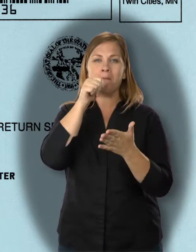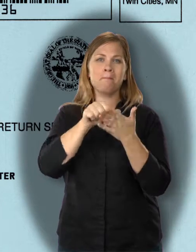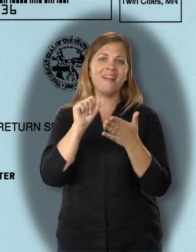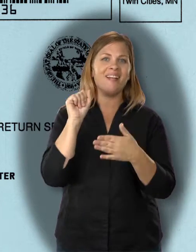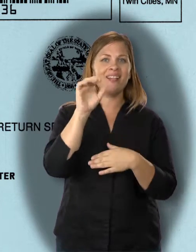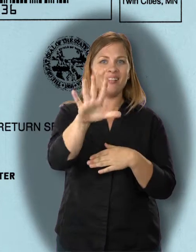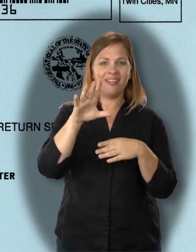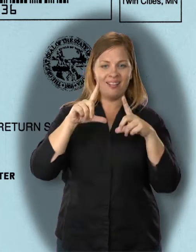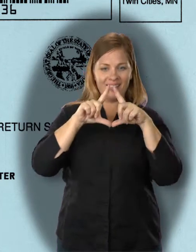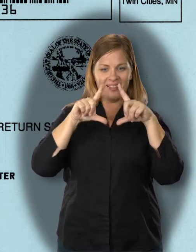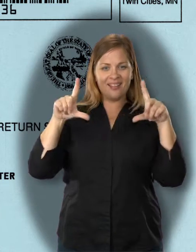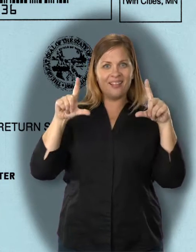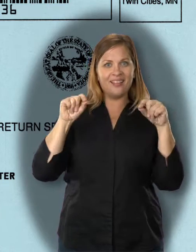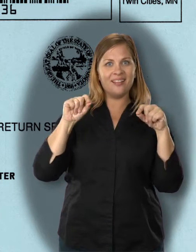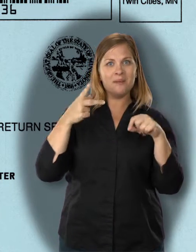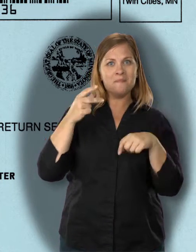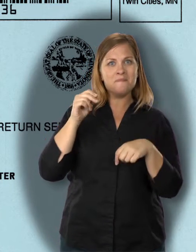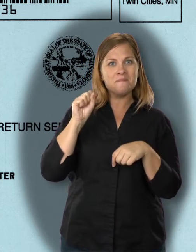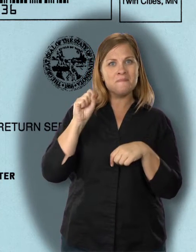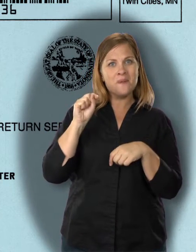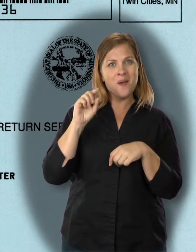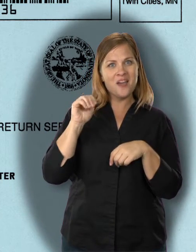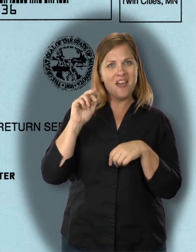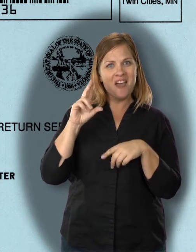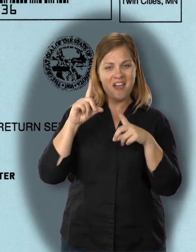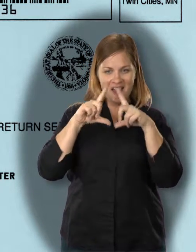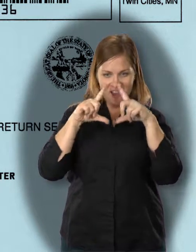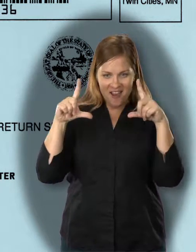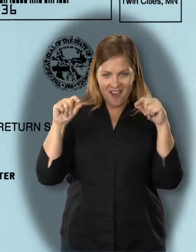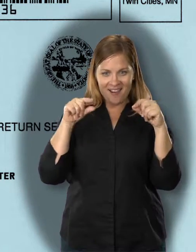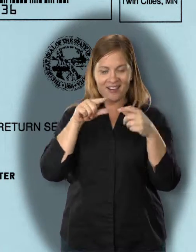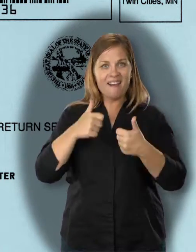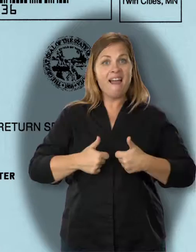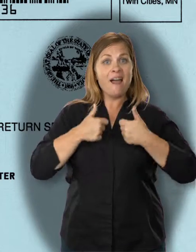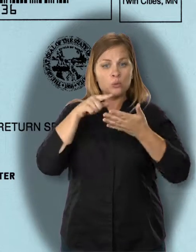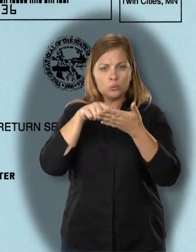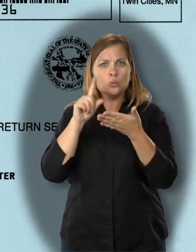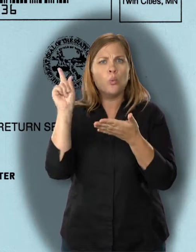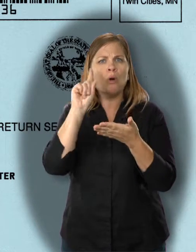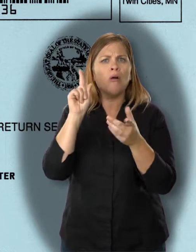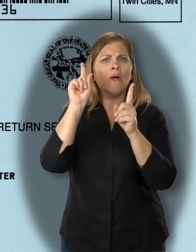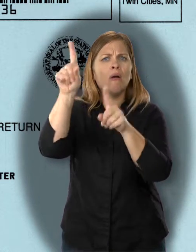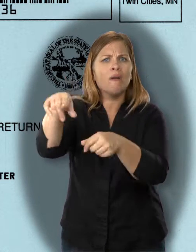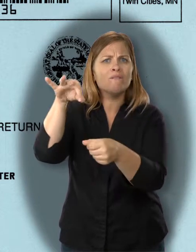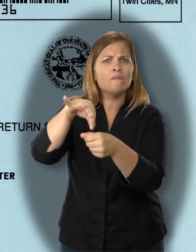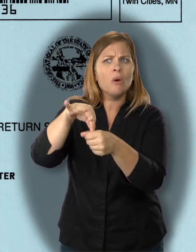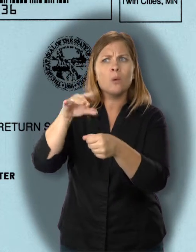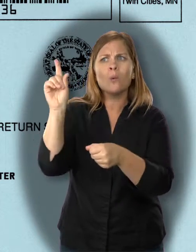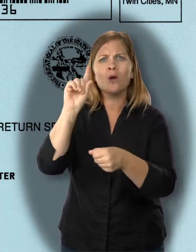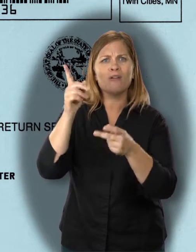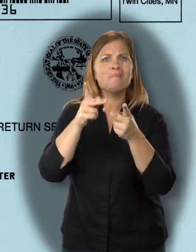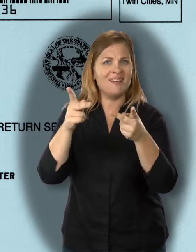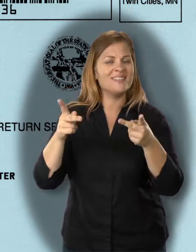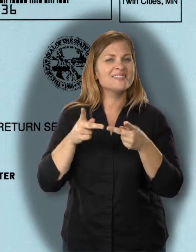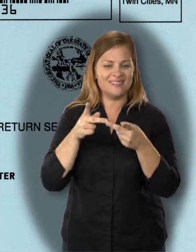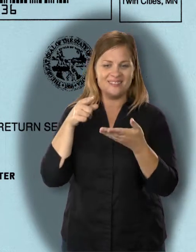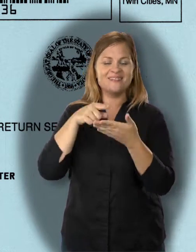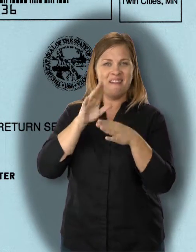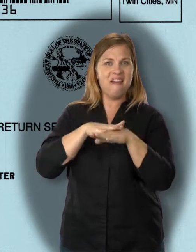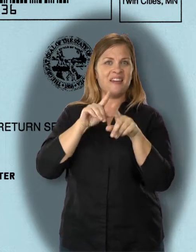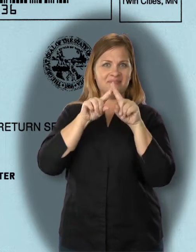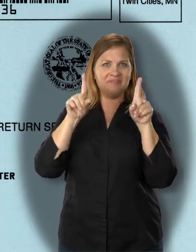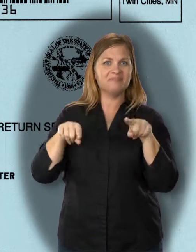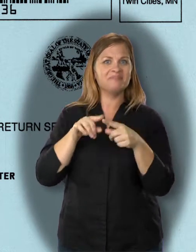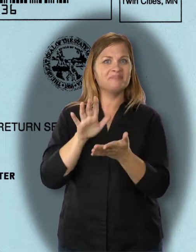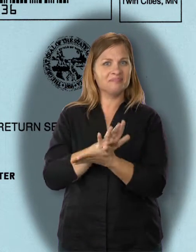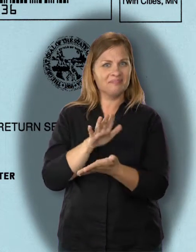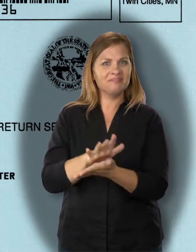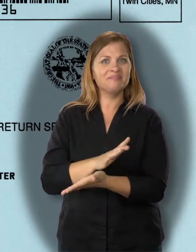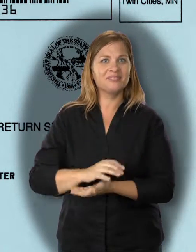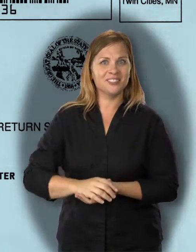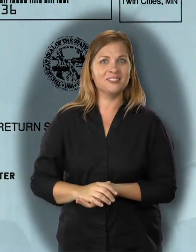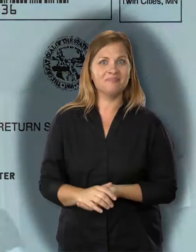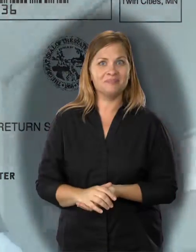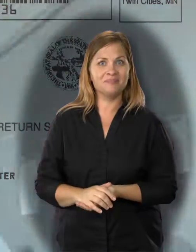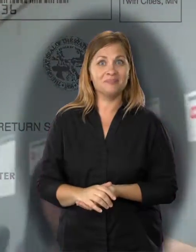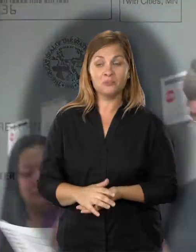You will also receive a postcard in the mail telling you where you go to vote.